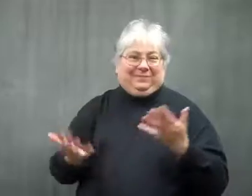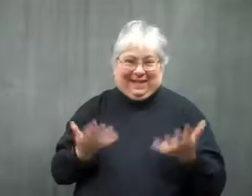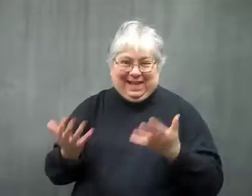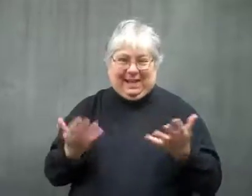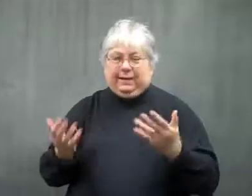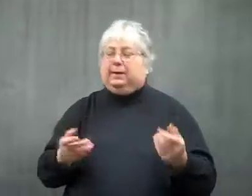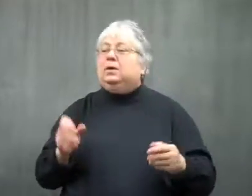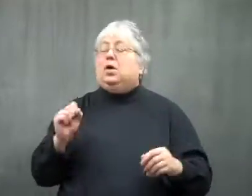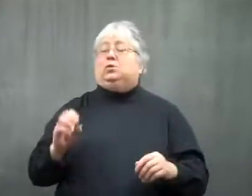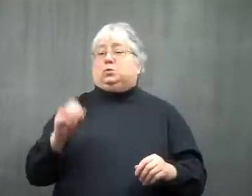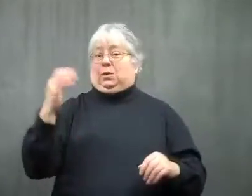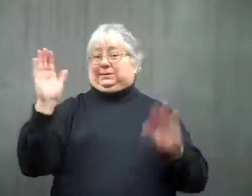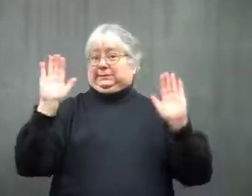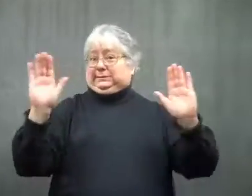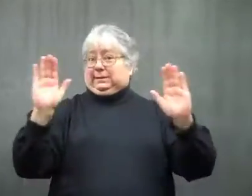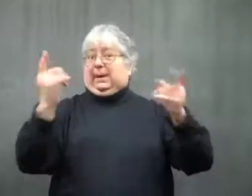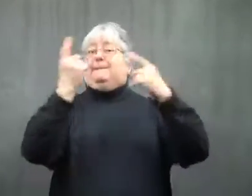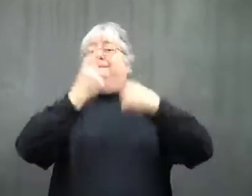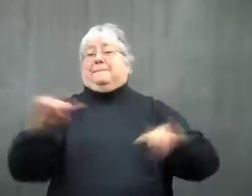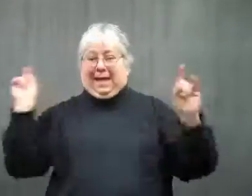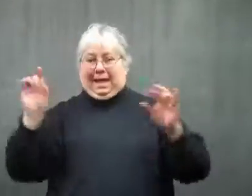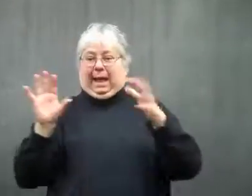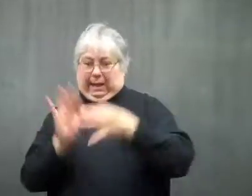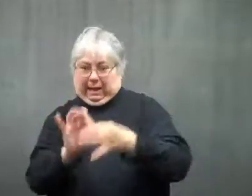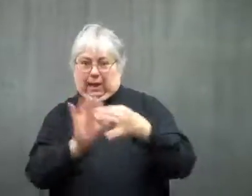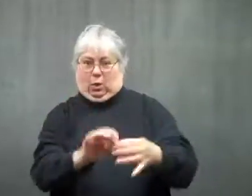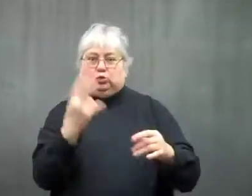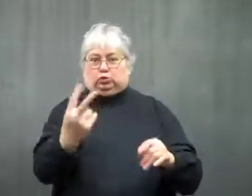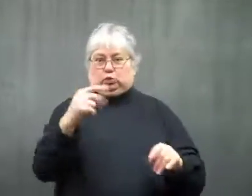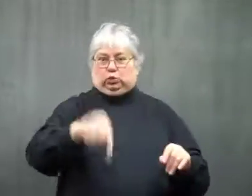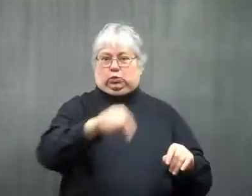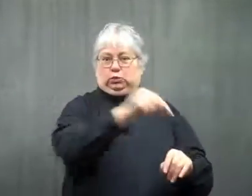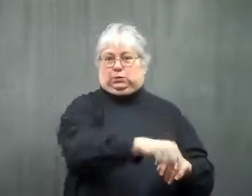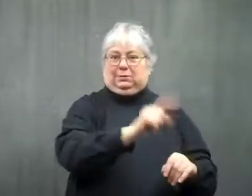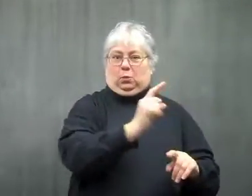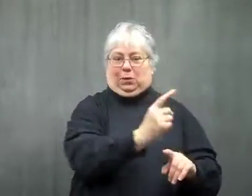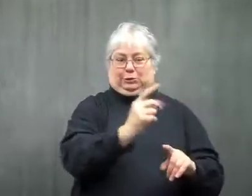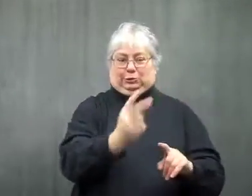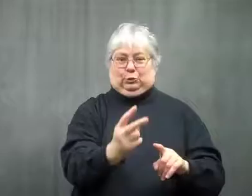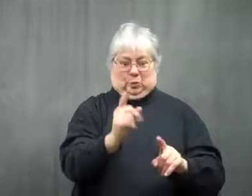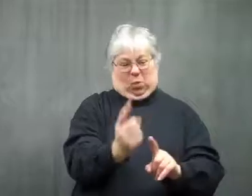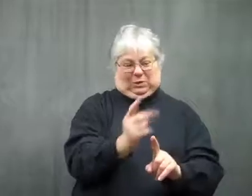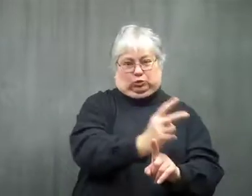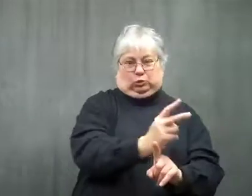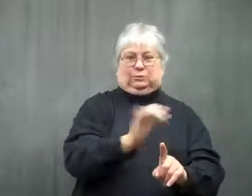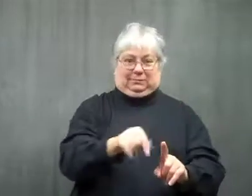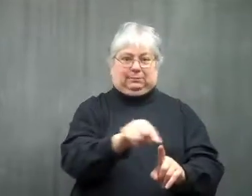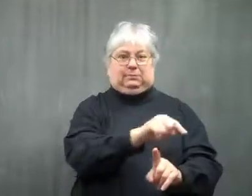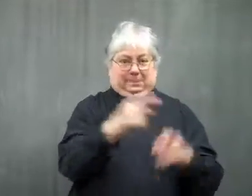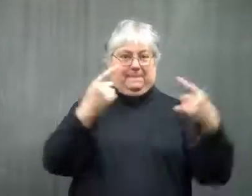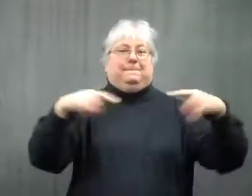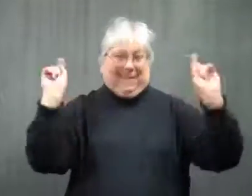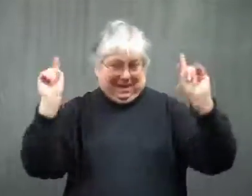They finally got power connected to reactors 1 and 2.